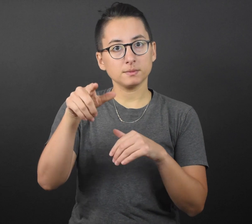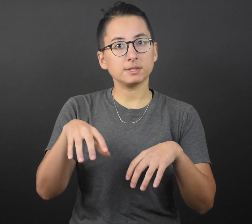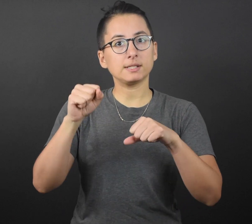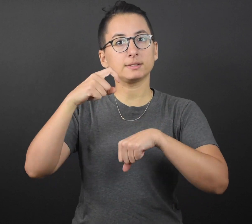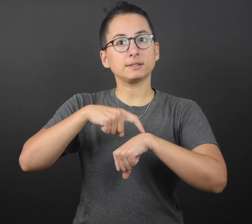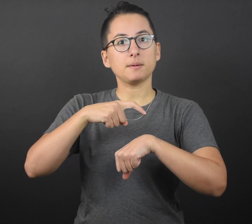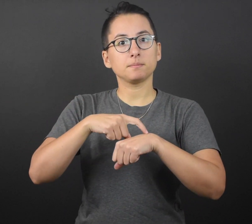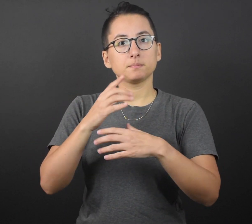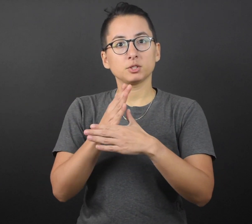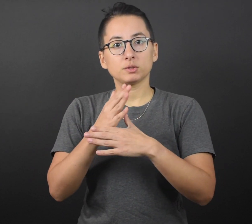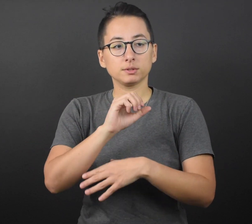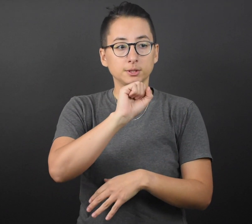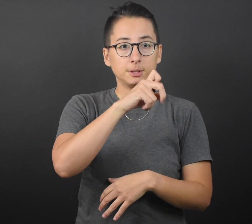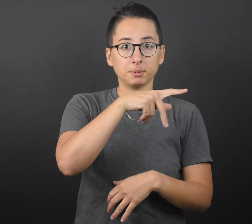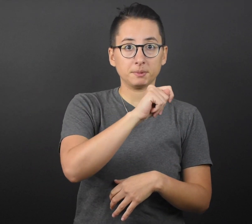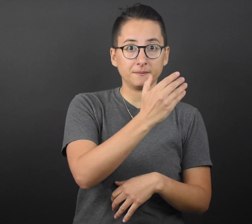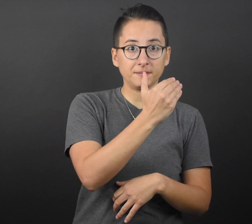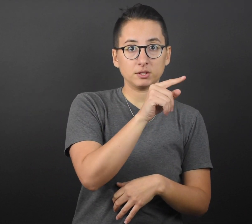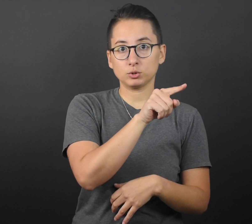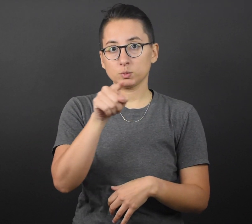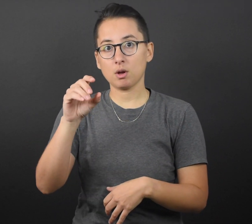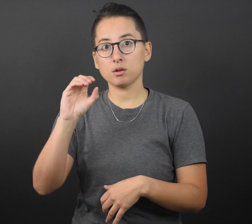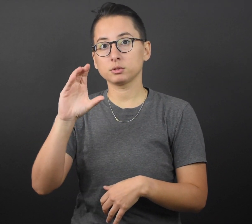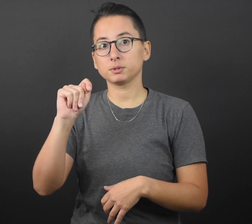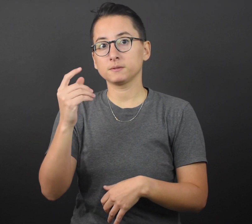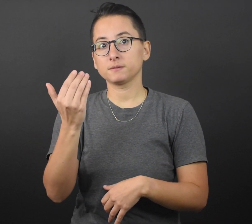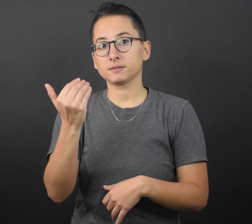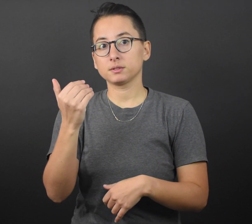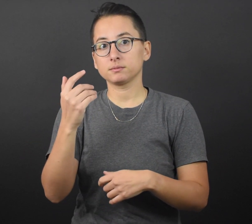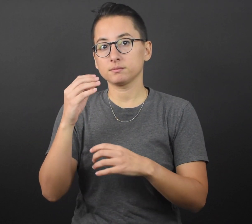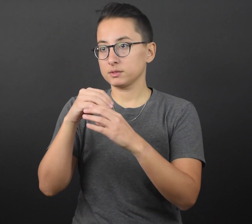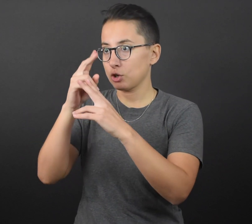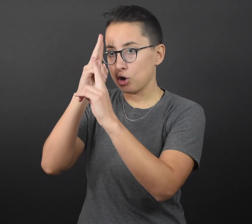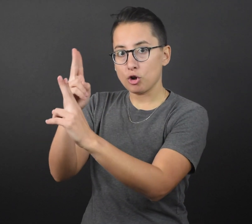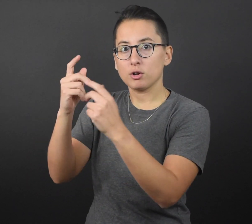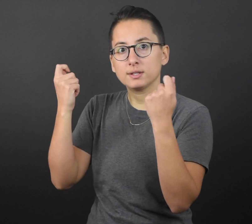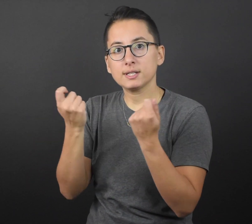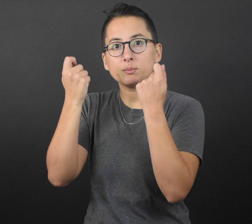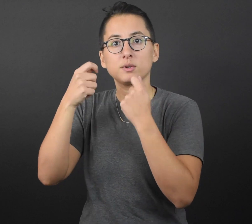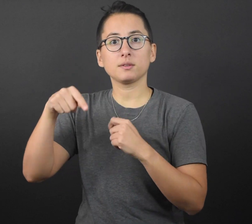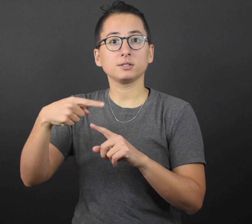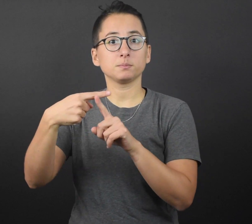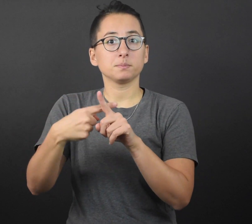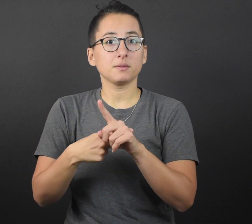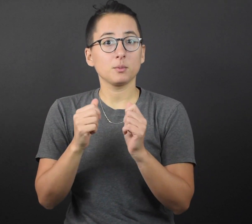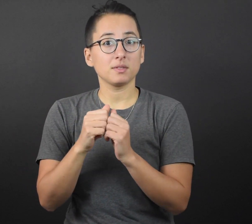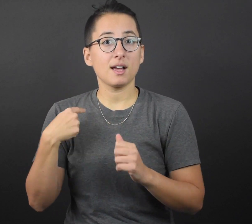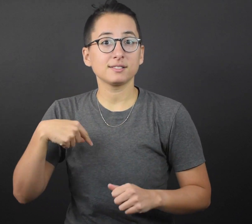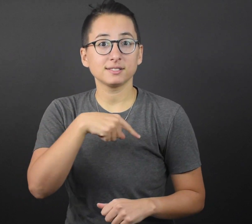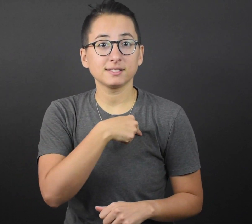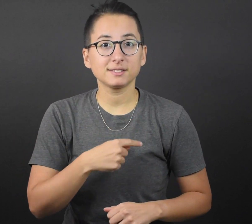success. I hope you are able to take time between September 15 and October 15 to honor and